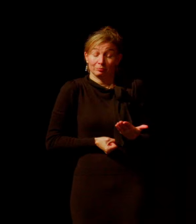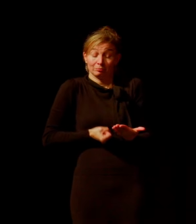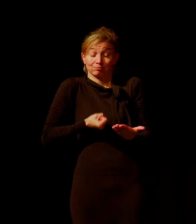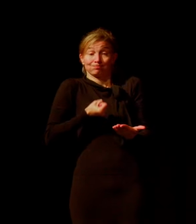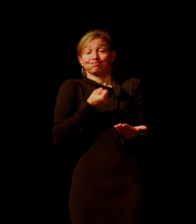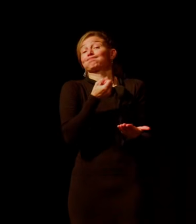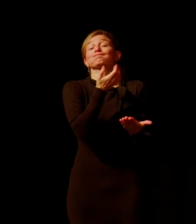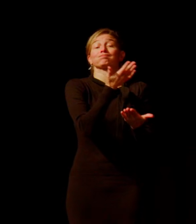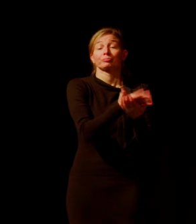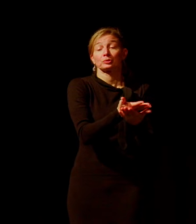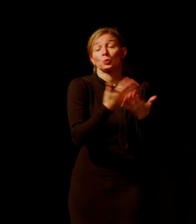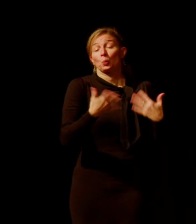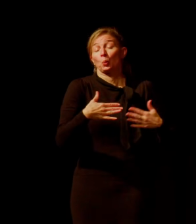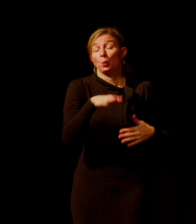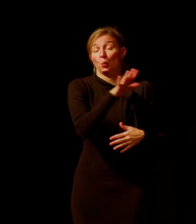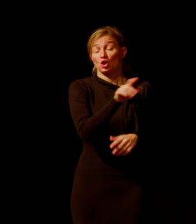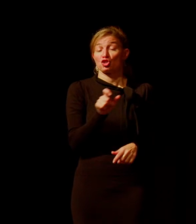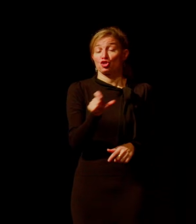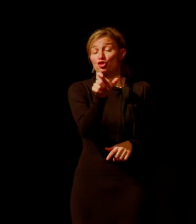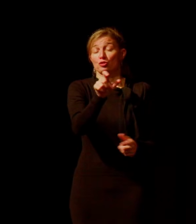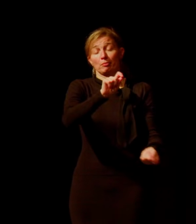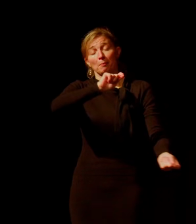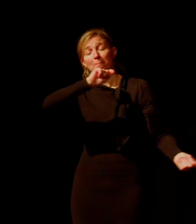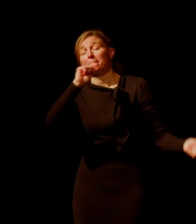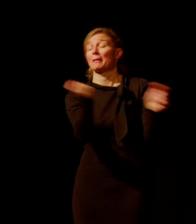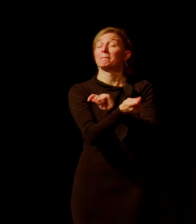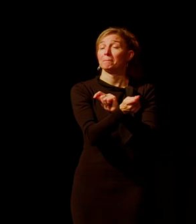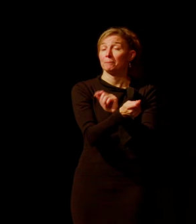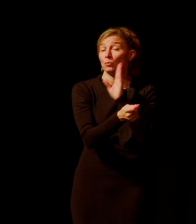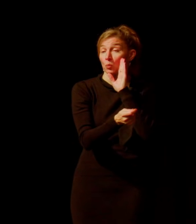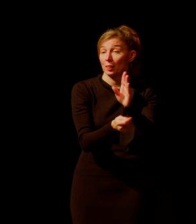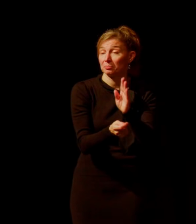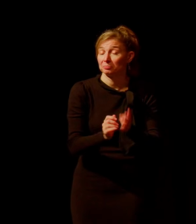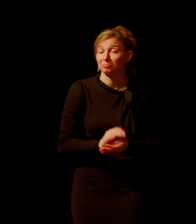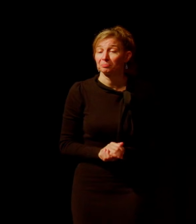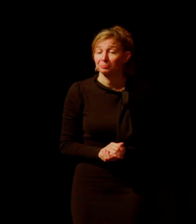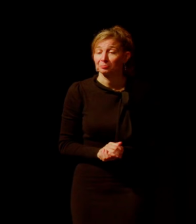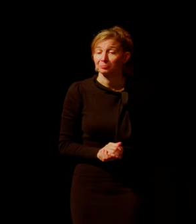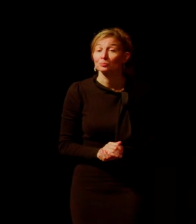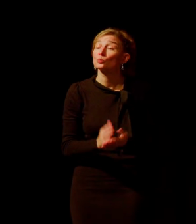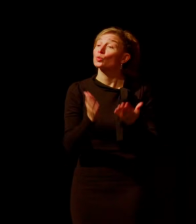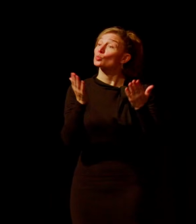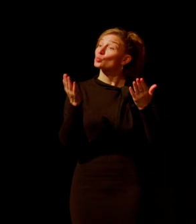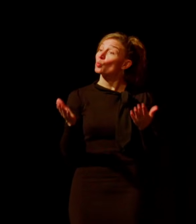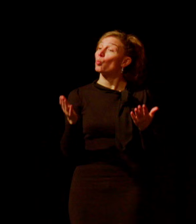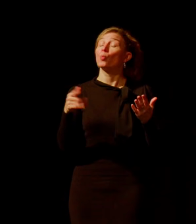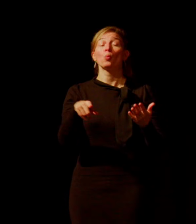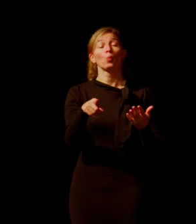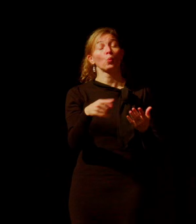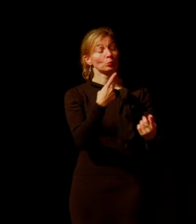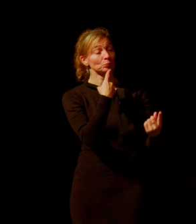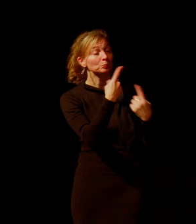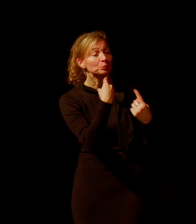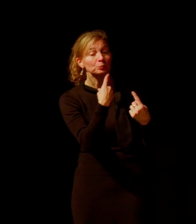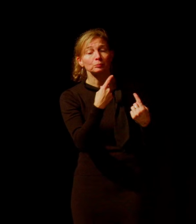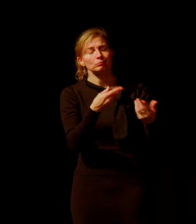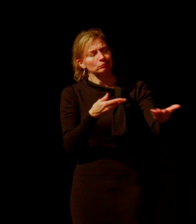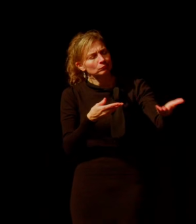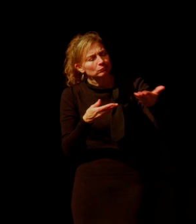So we set up a meeting in my office and with Dave present, and I guided them through some of the questions.